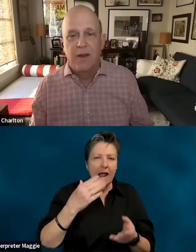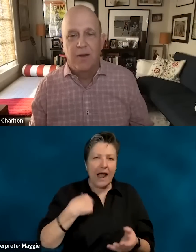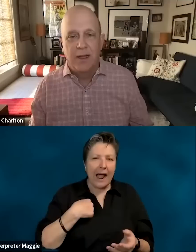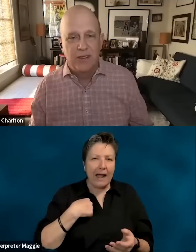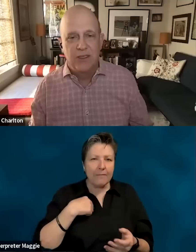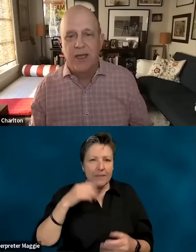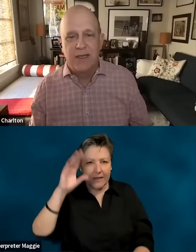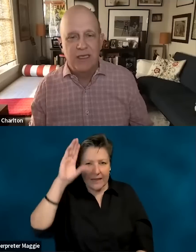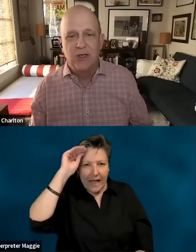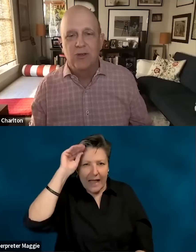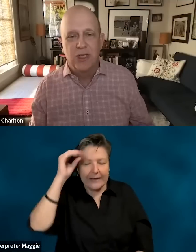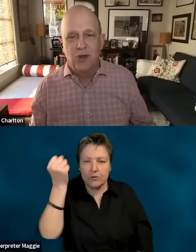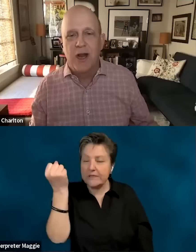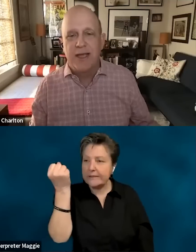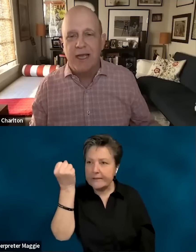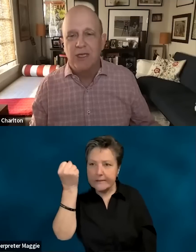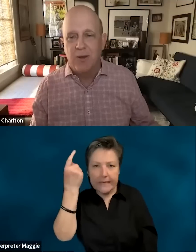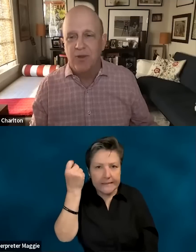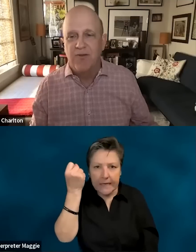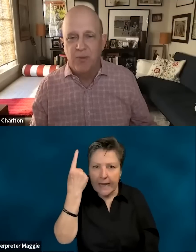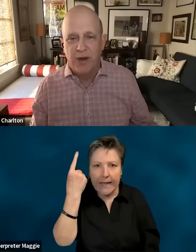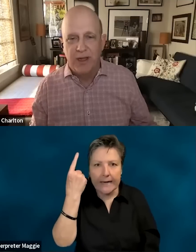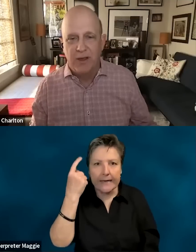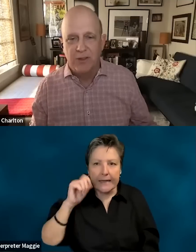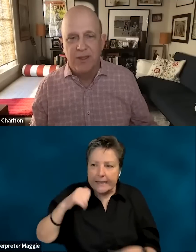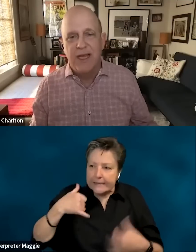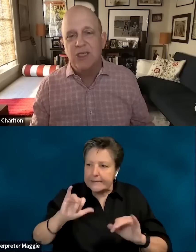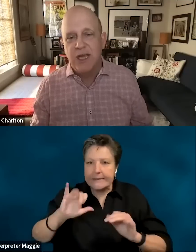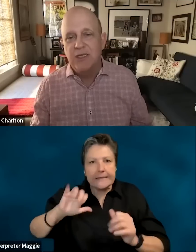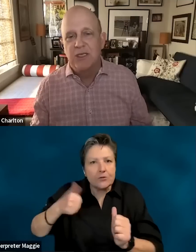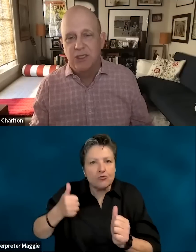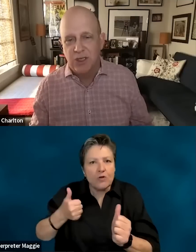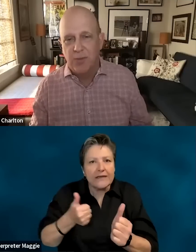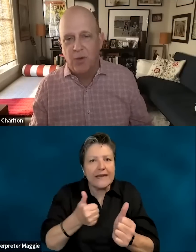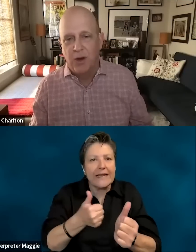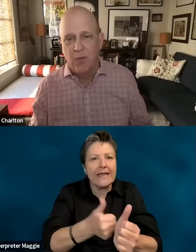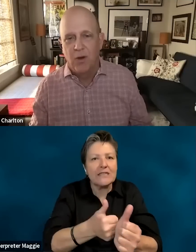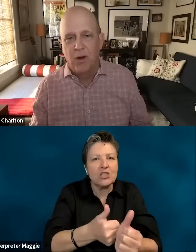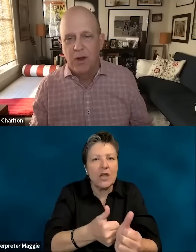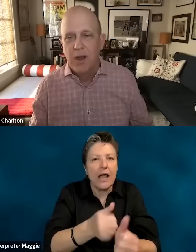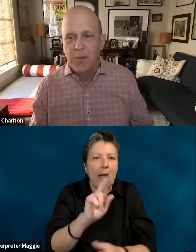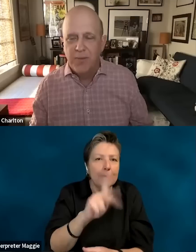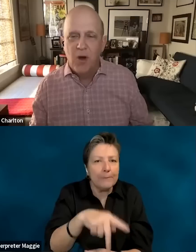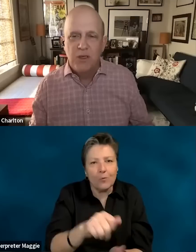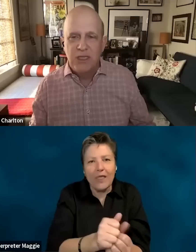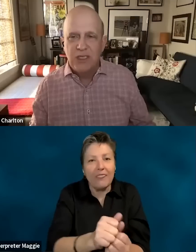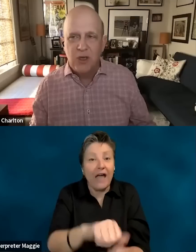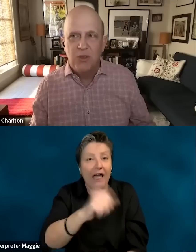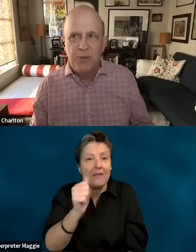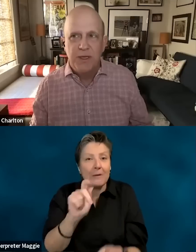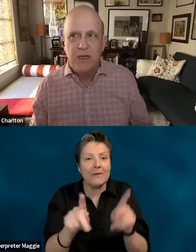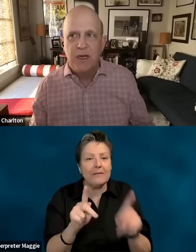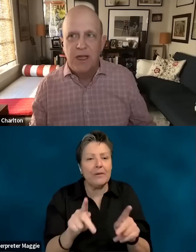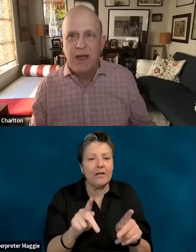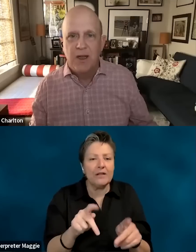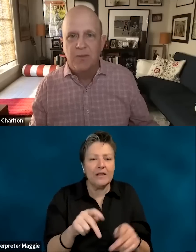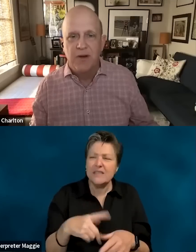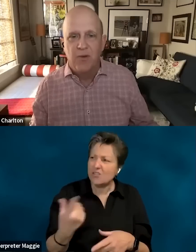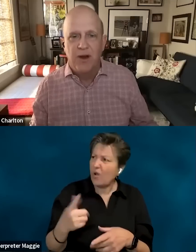He's still trying to catch up with everybody else. And that changed at some point where, but I'm always, that's always been an element